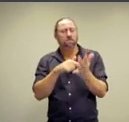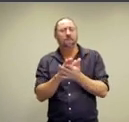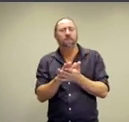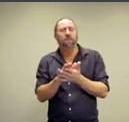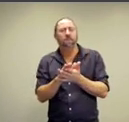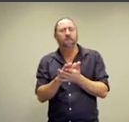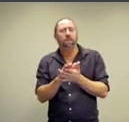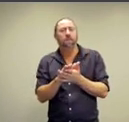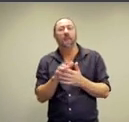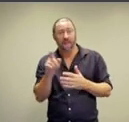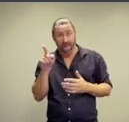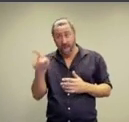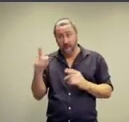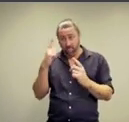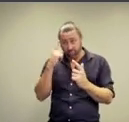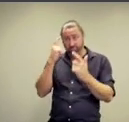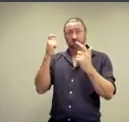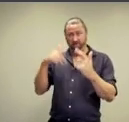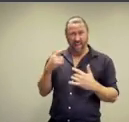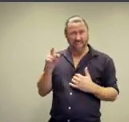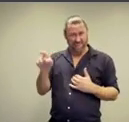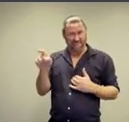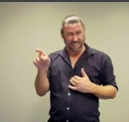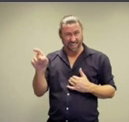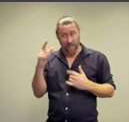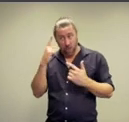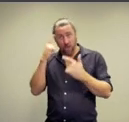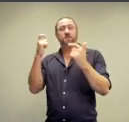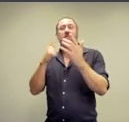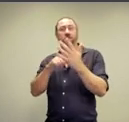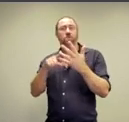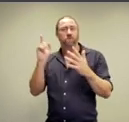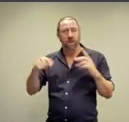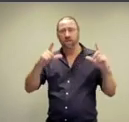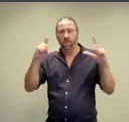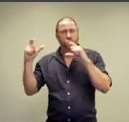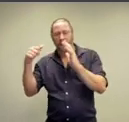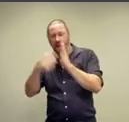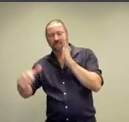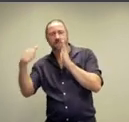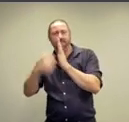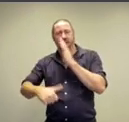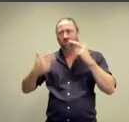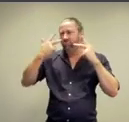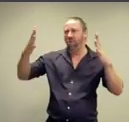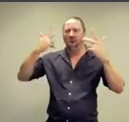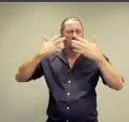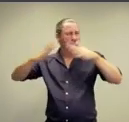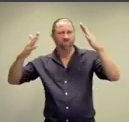He is charged with creating some of the first, you know, widely I guess, circulated